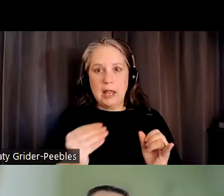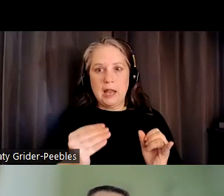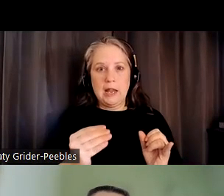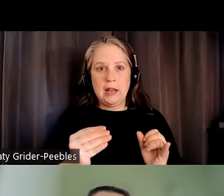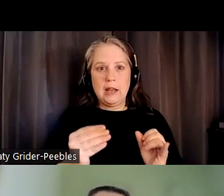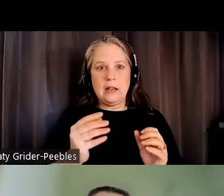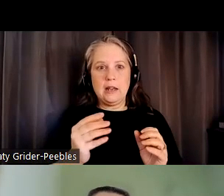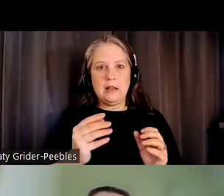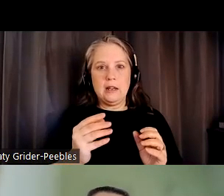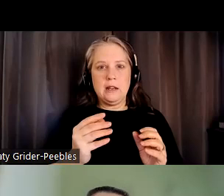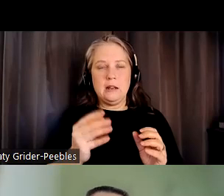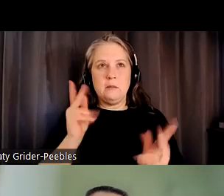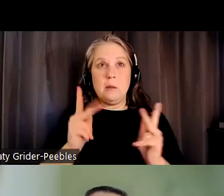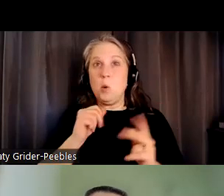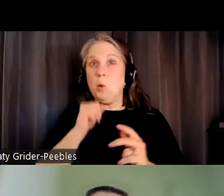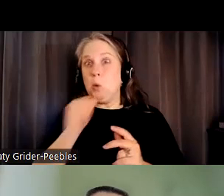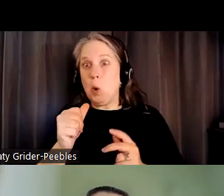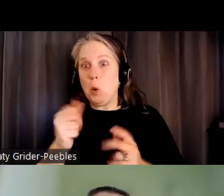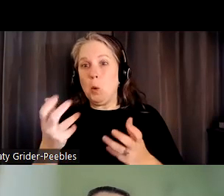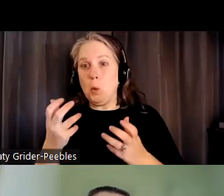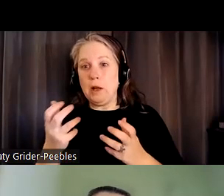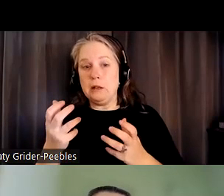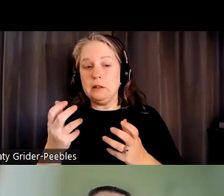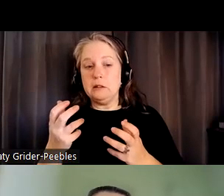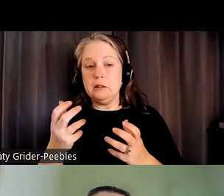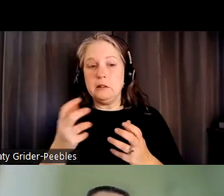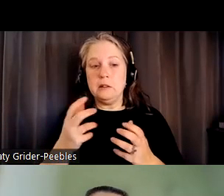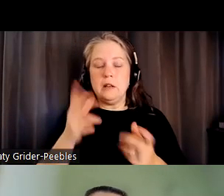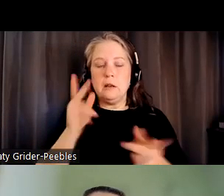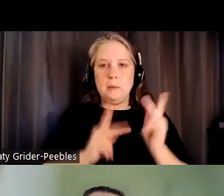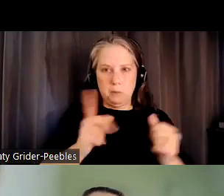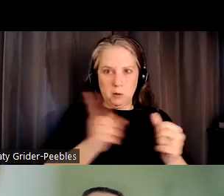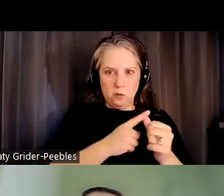first language when we talk about the communities our organizations serve?